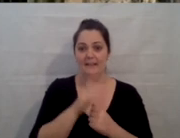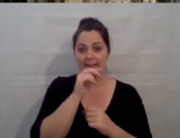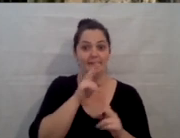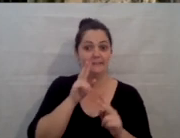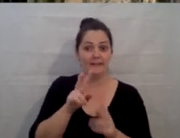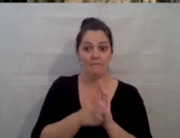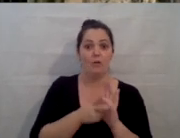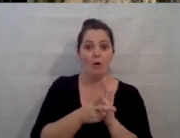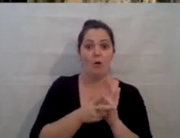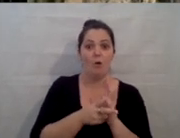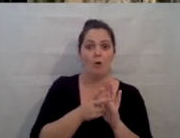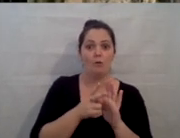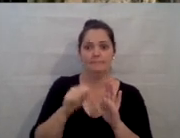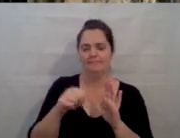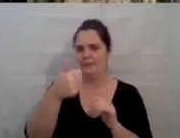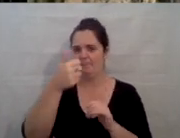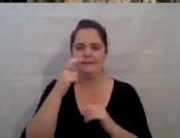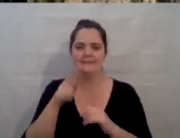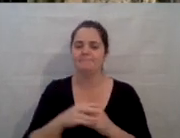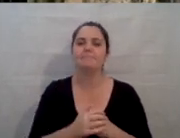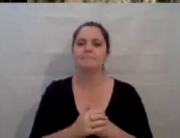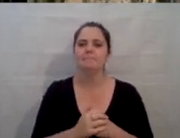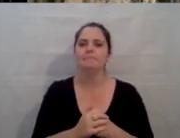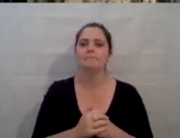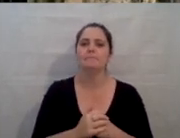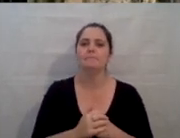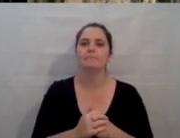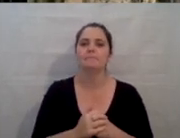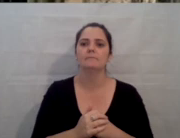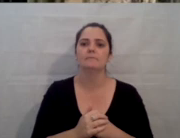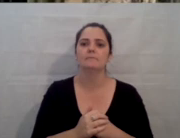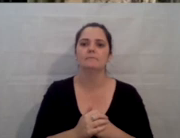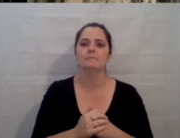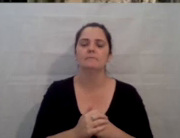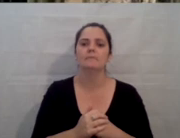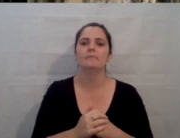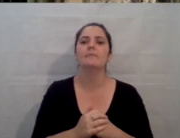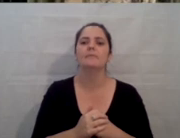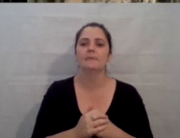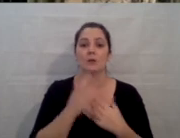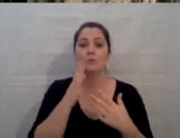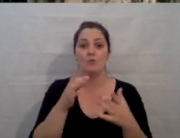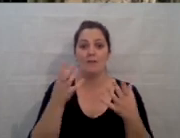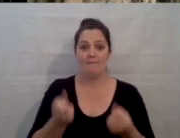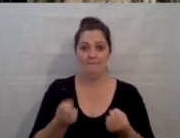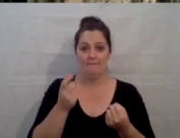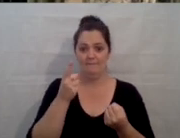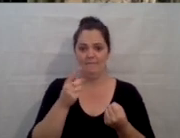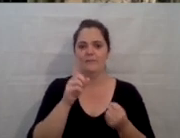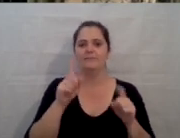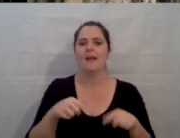there on the screen? Yeah okay, I'm getting thumbs up, beautiful. Alright now, once you have that now you're ready to start adding some detail,